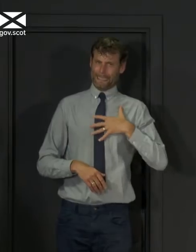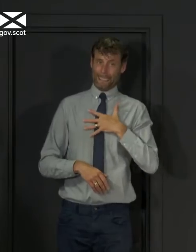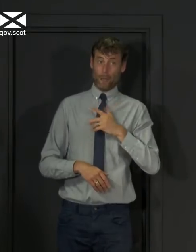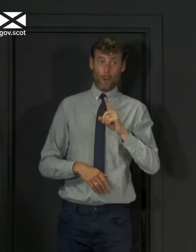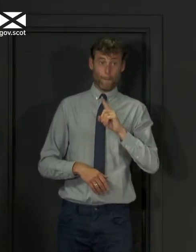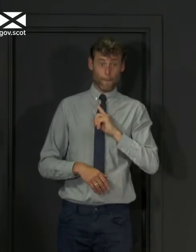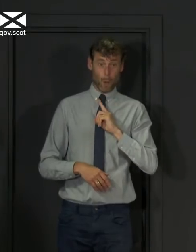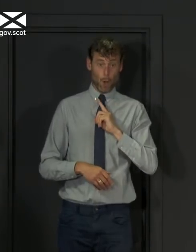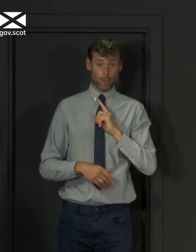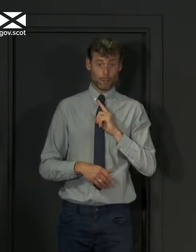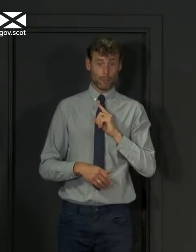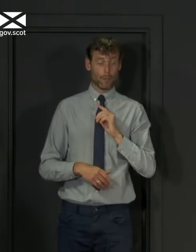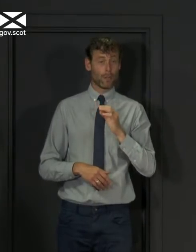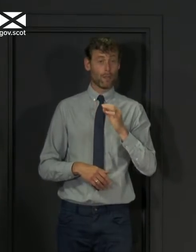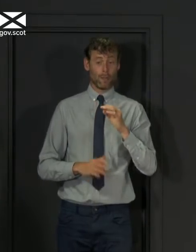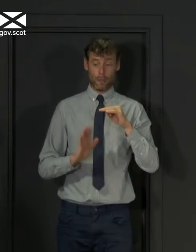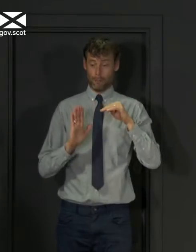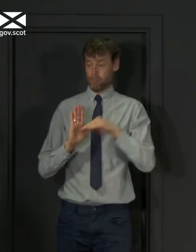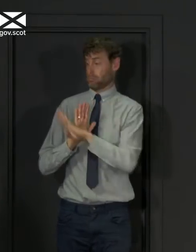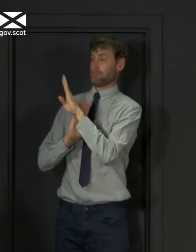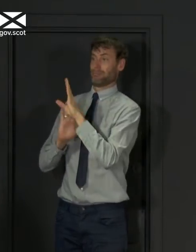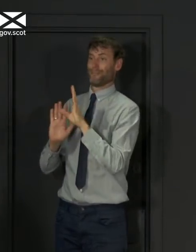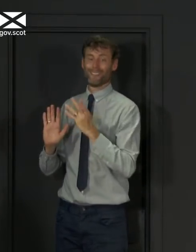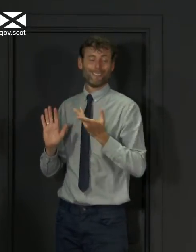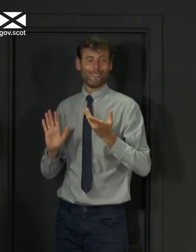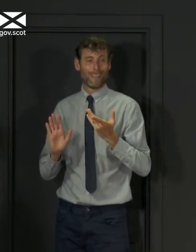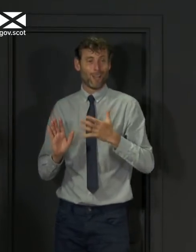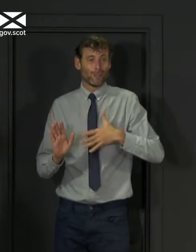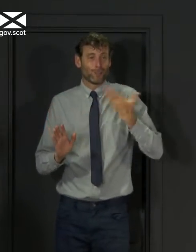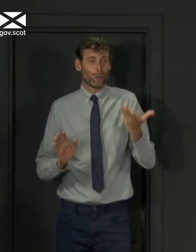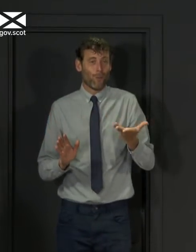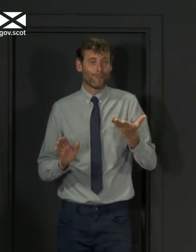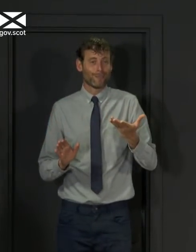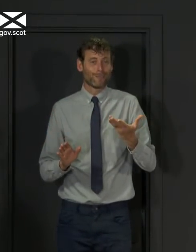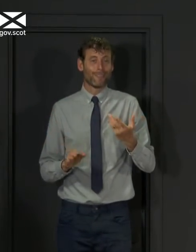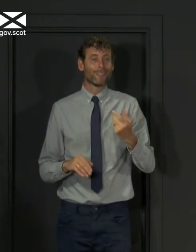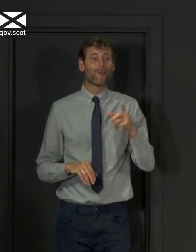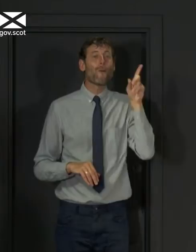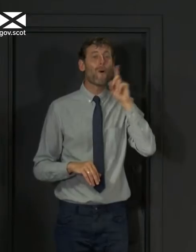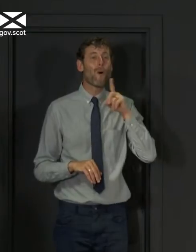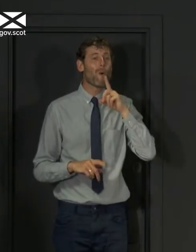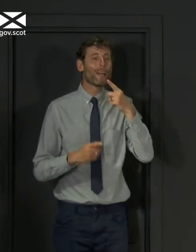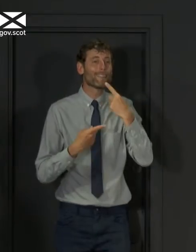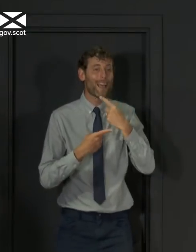would be for us to start going backwards again. Yes, I have an anxiety and concern about all